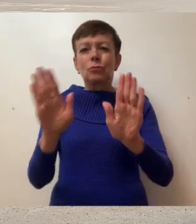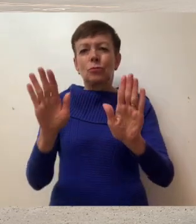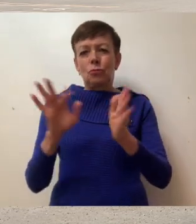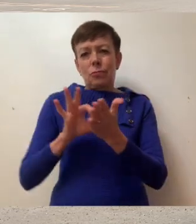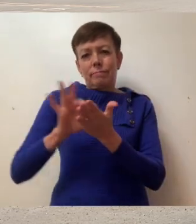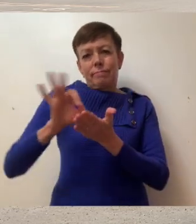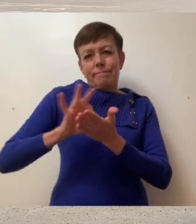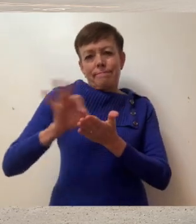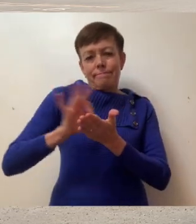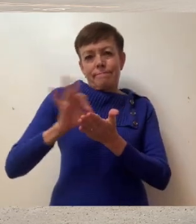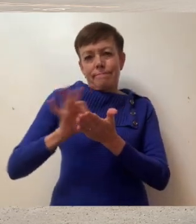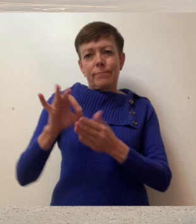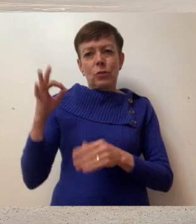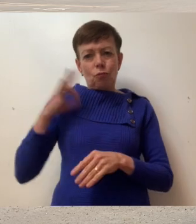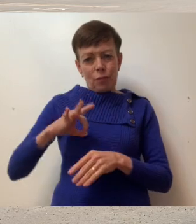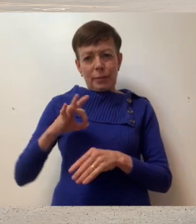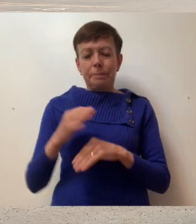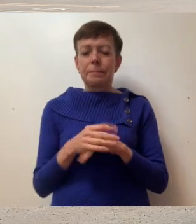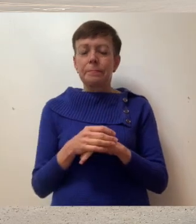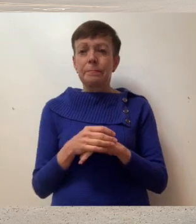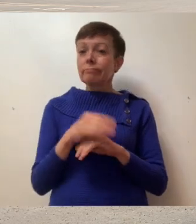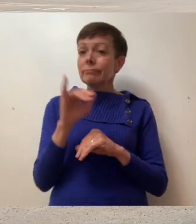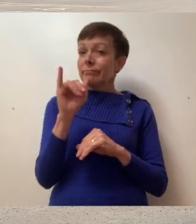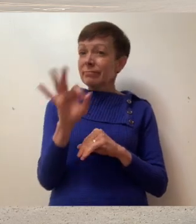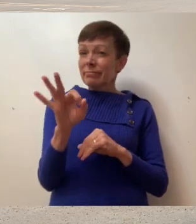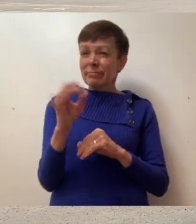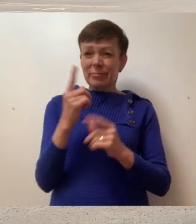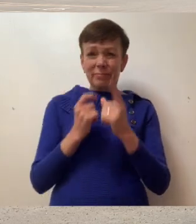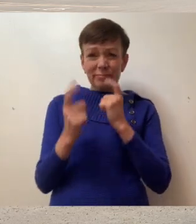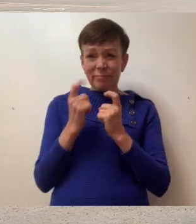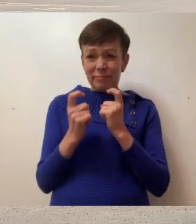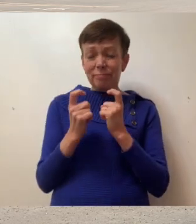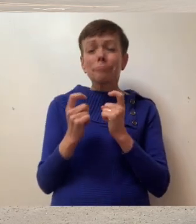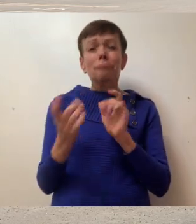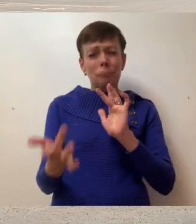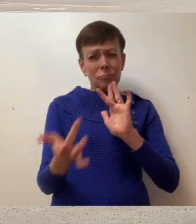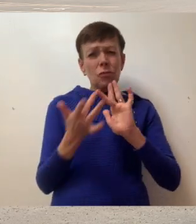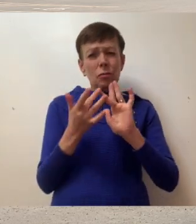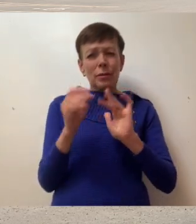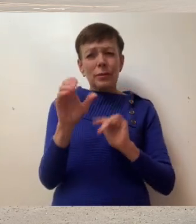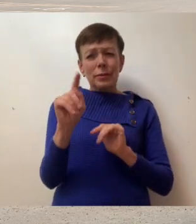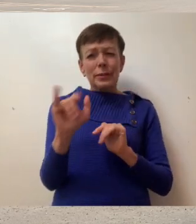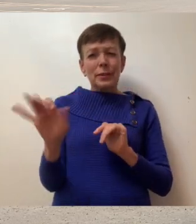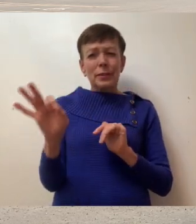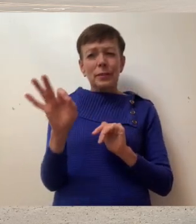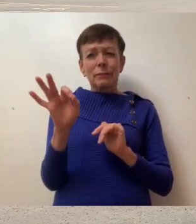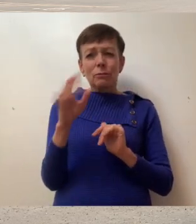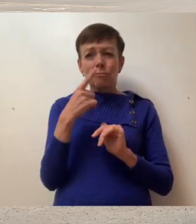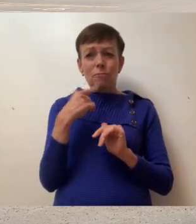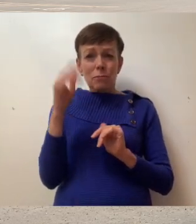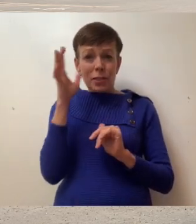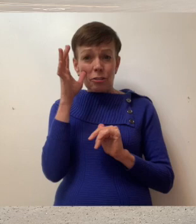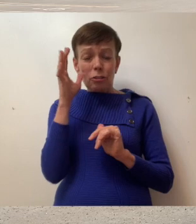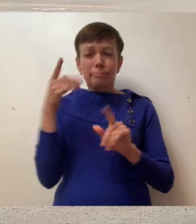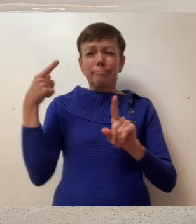If you have questions, feel free to contact The City of Red Deer about your specific circumstances.